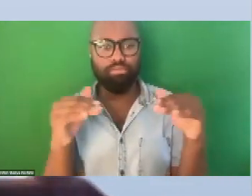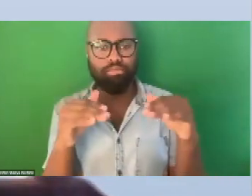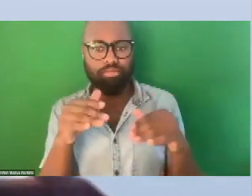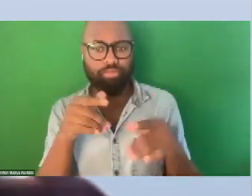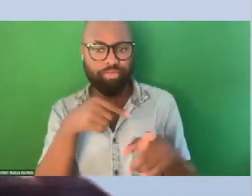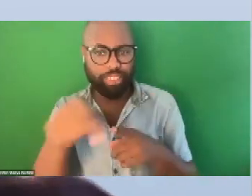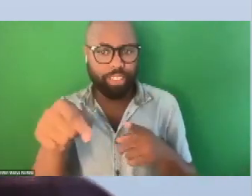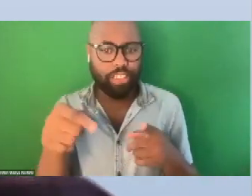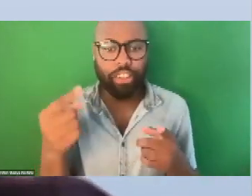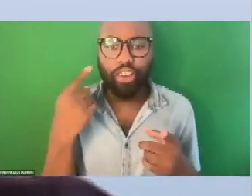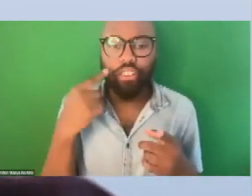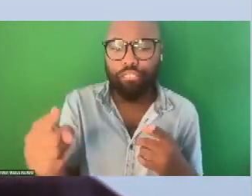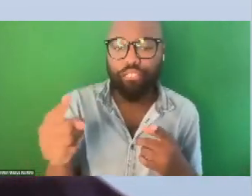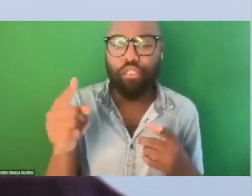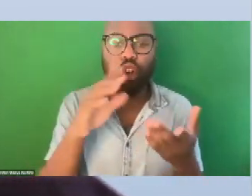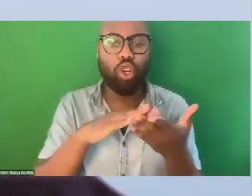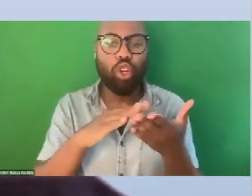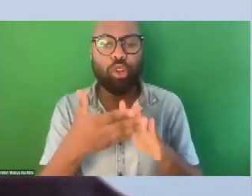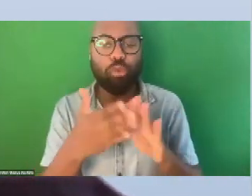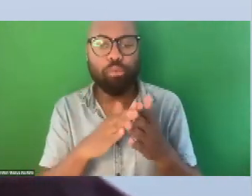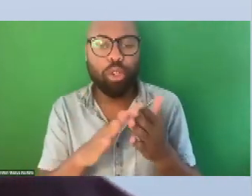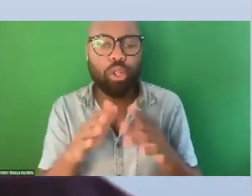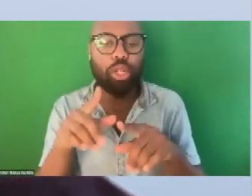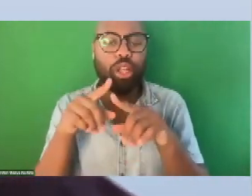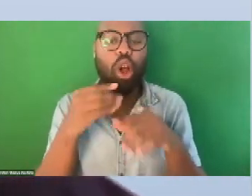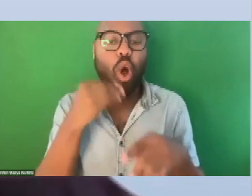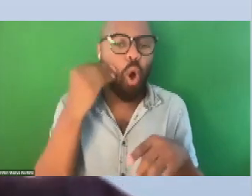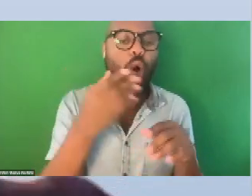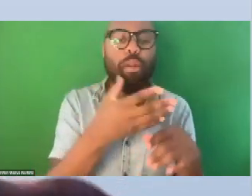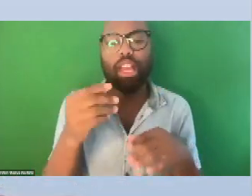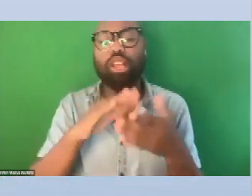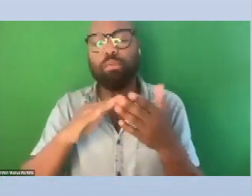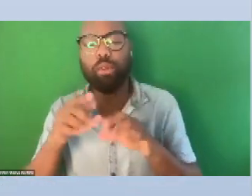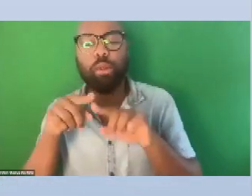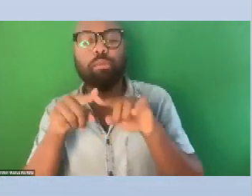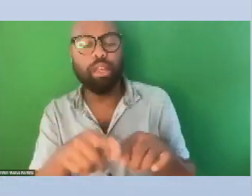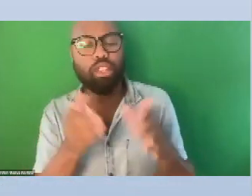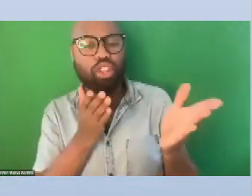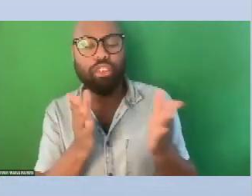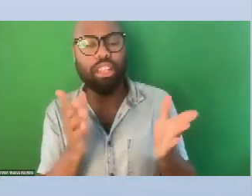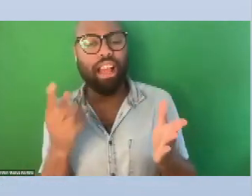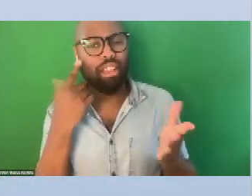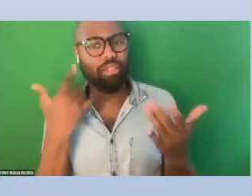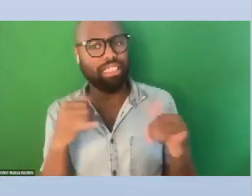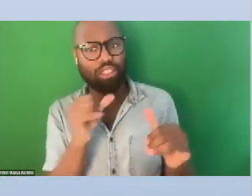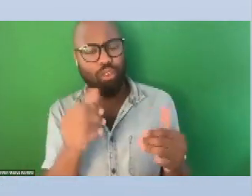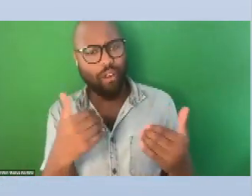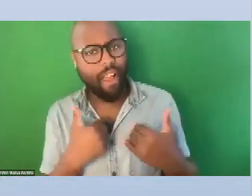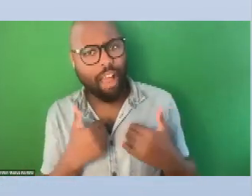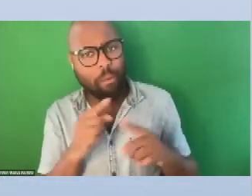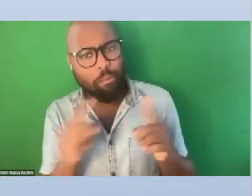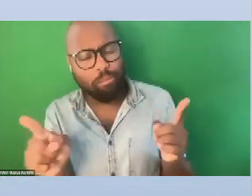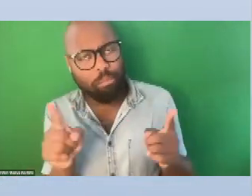And I think we still don't, don't have that how difficult it is to be